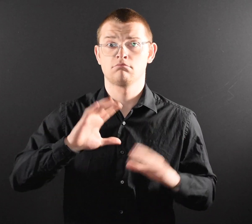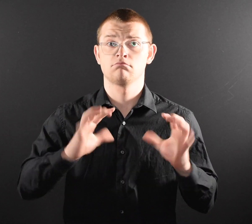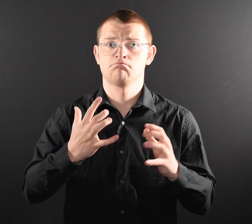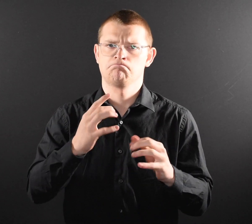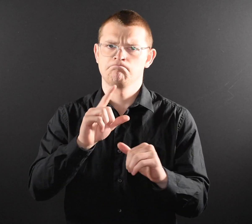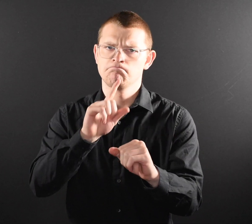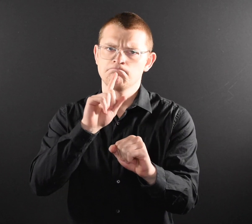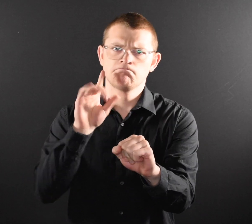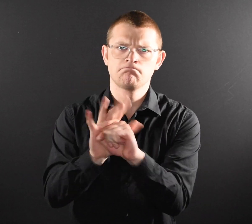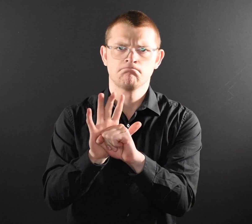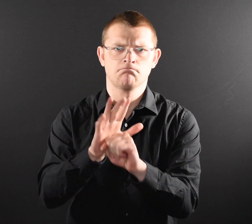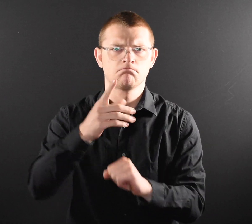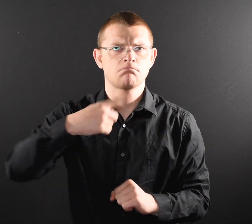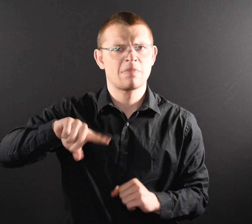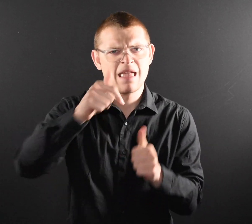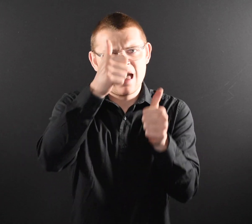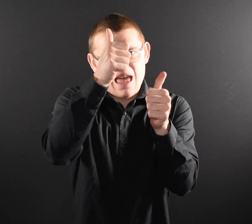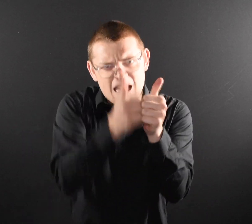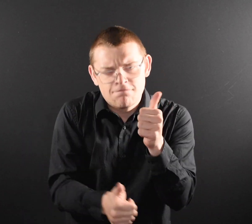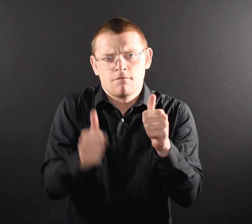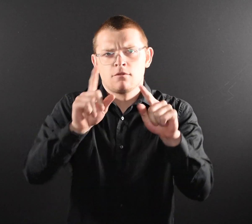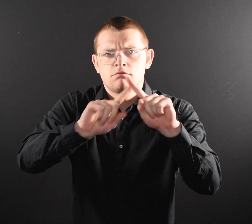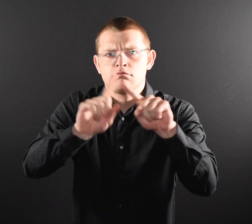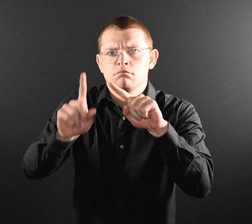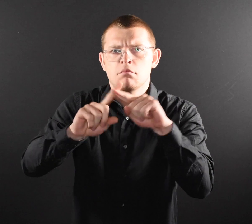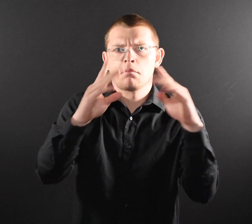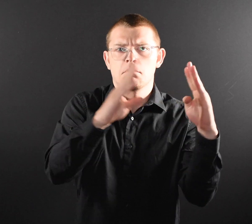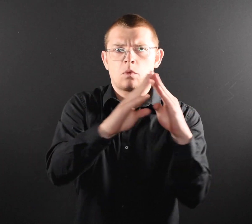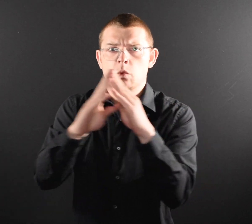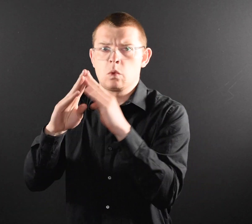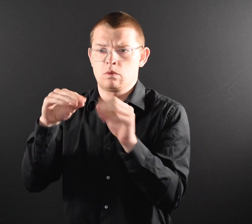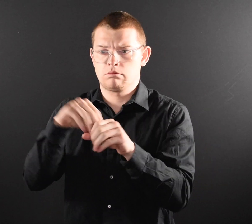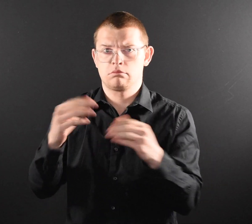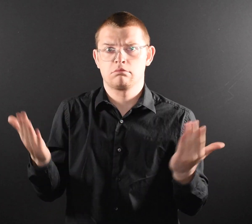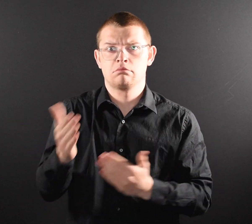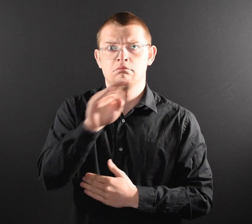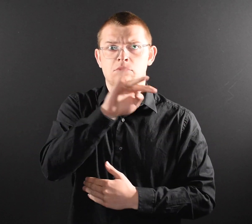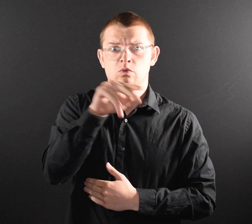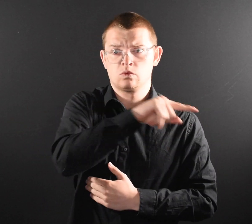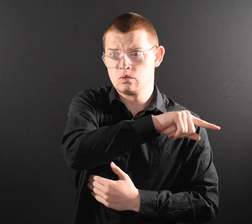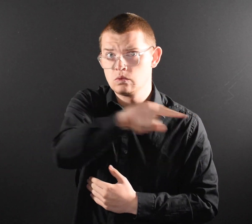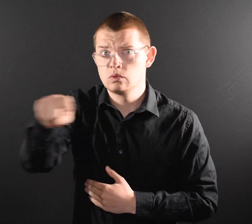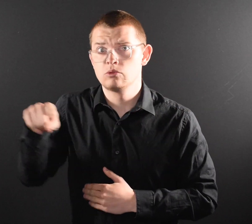We are dedicated to making sure every single community in Minnesota has fair,